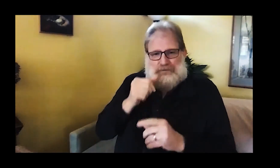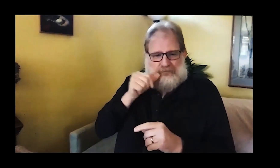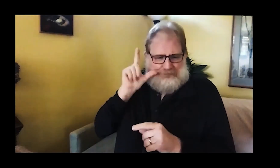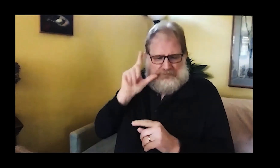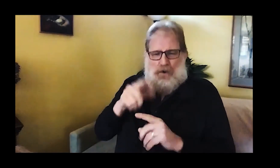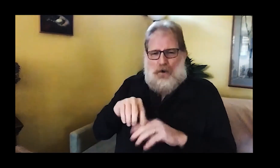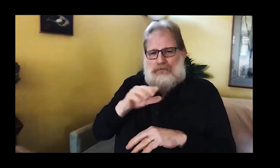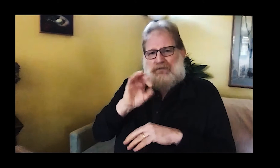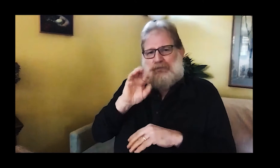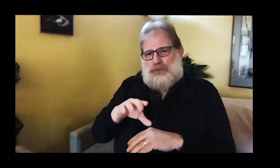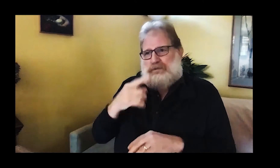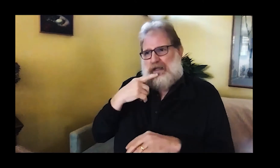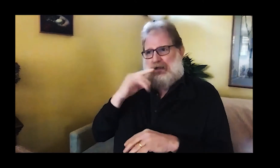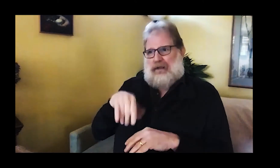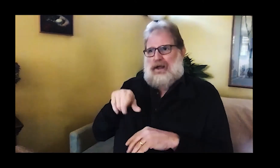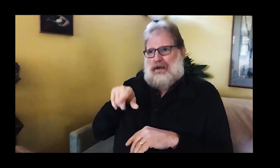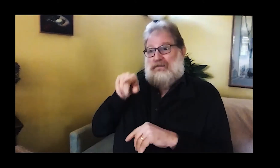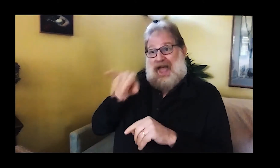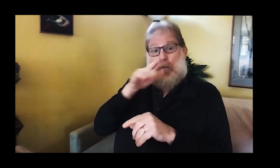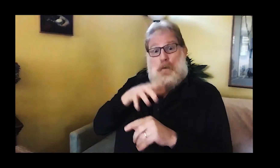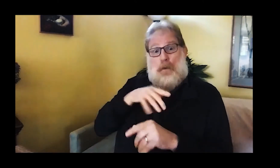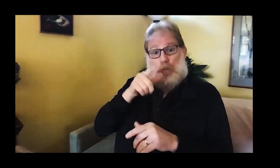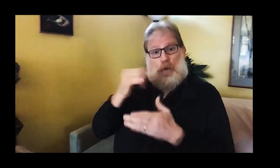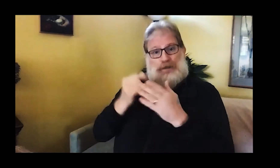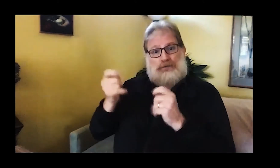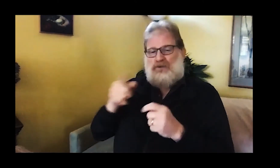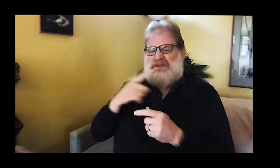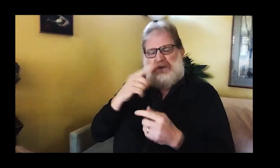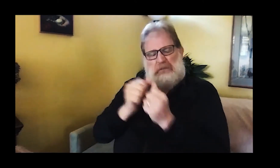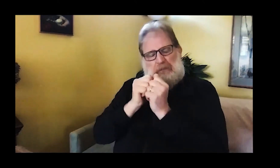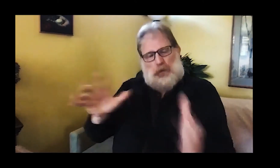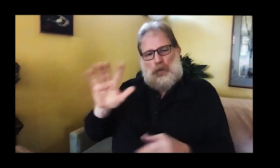other day on Facebook, I just saw that the woman who was the artistic director at that theater,